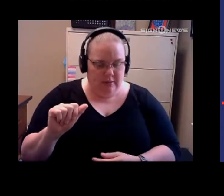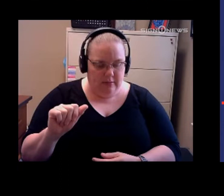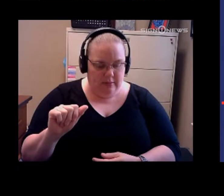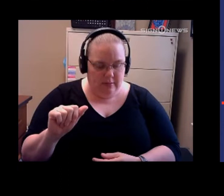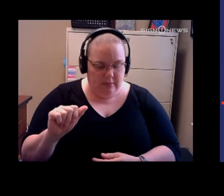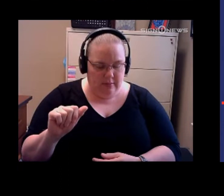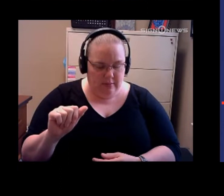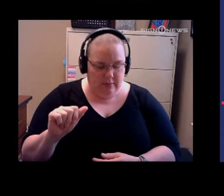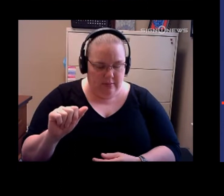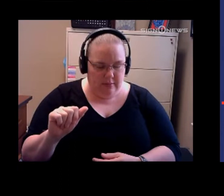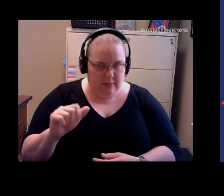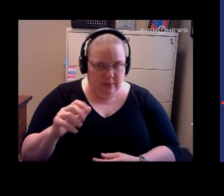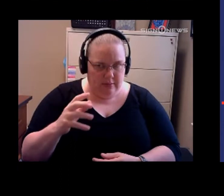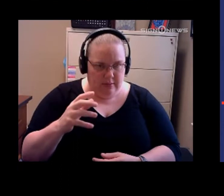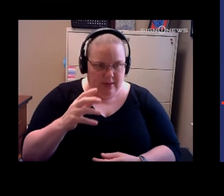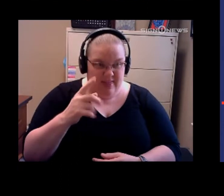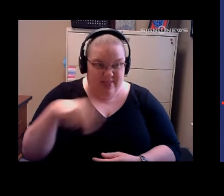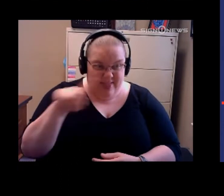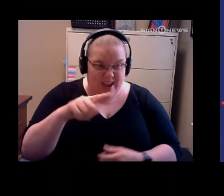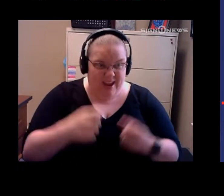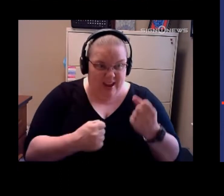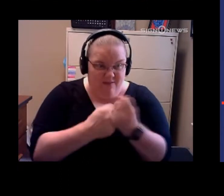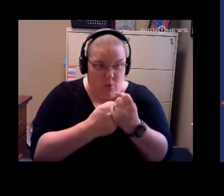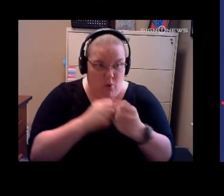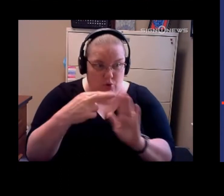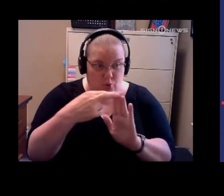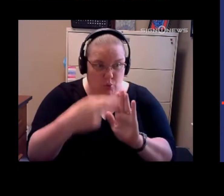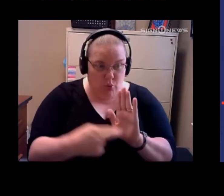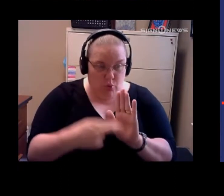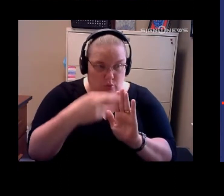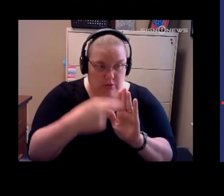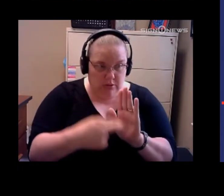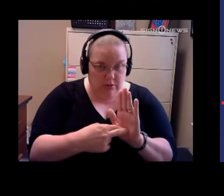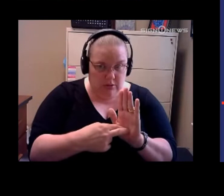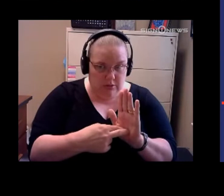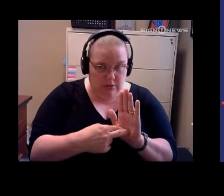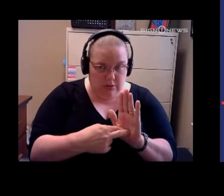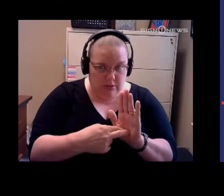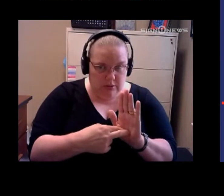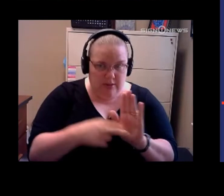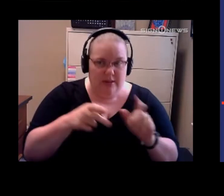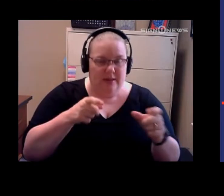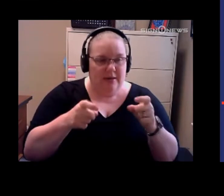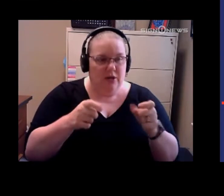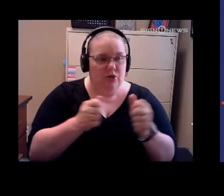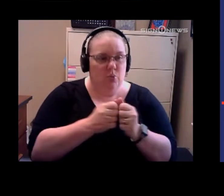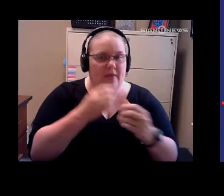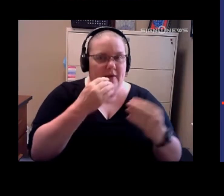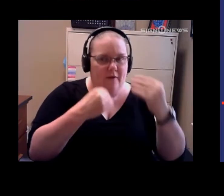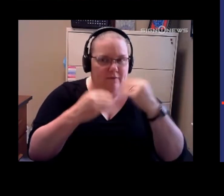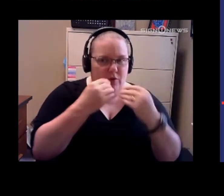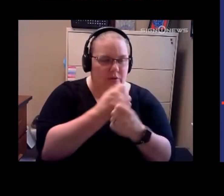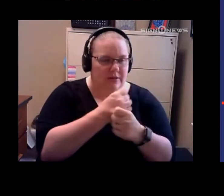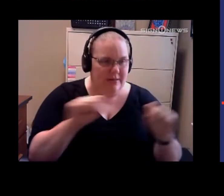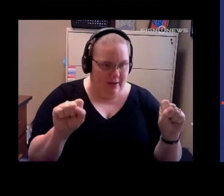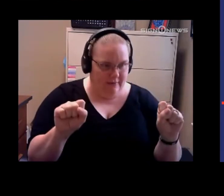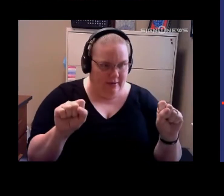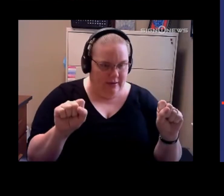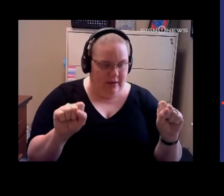enforce rules that deals with food safety and food access